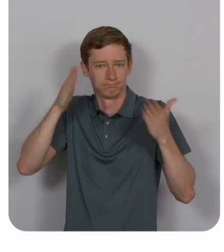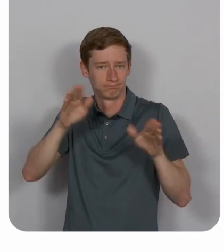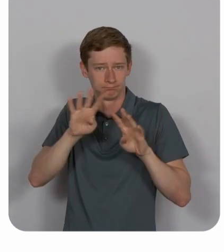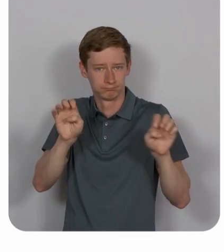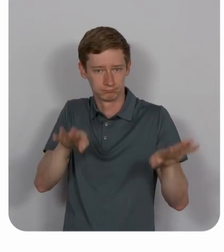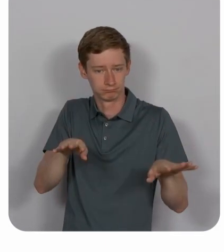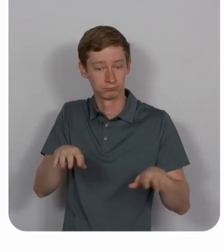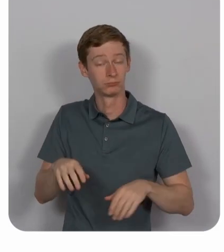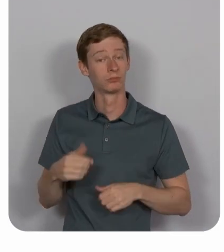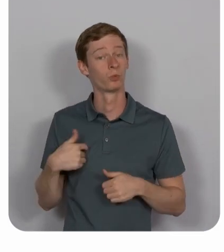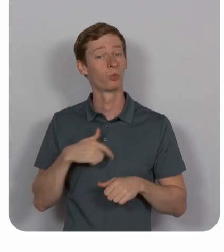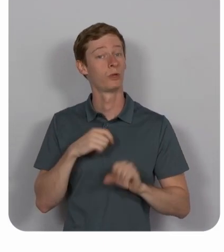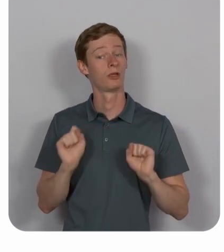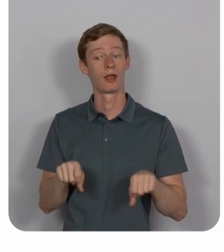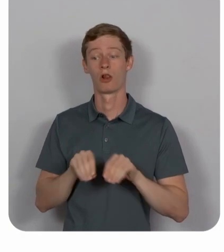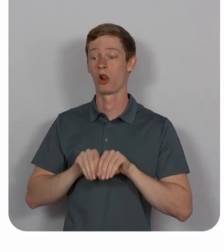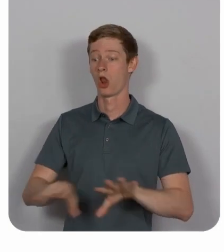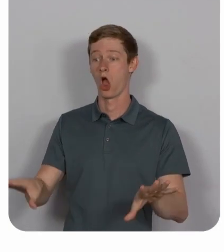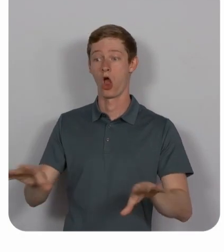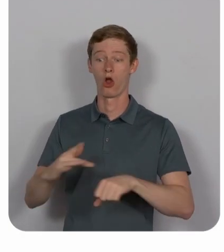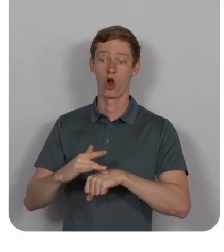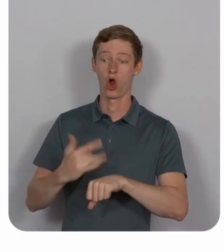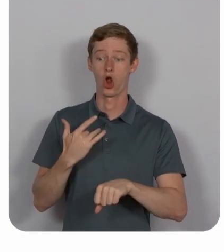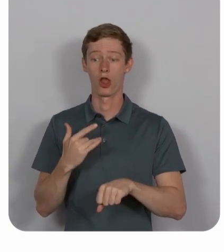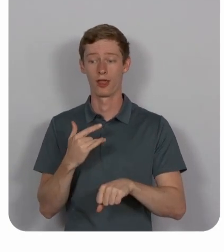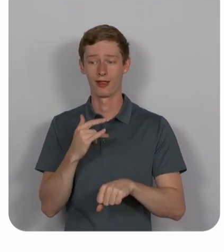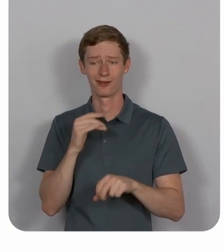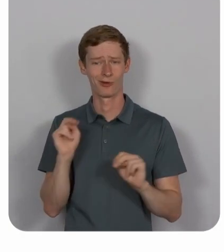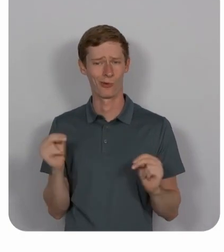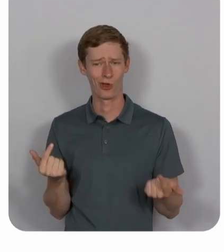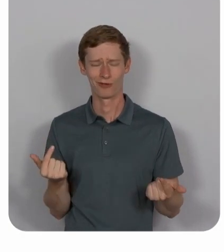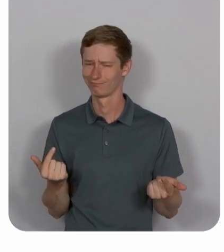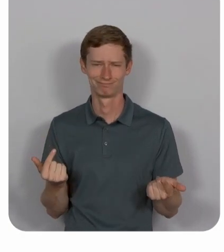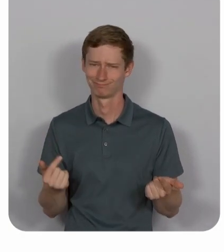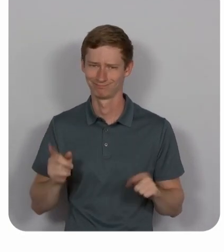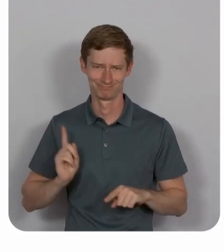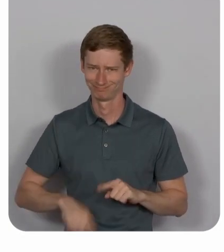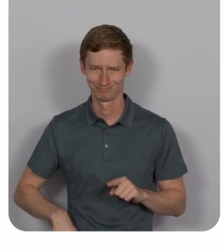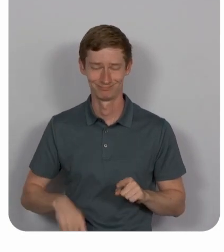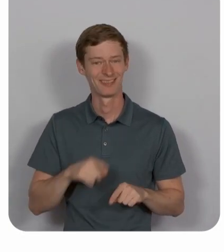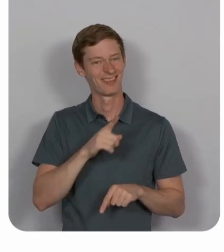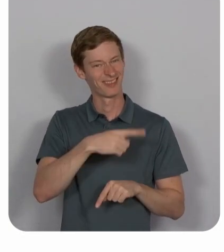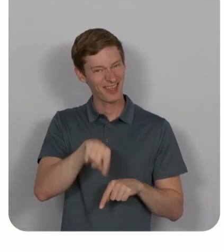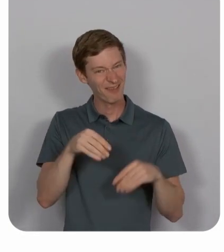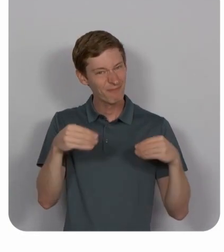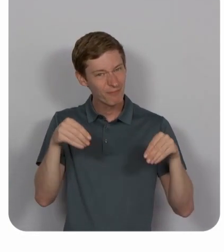And we couldn’t really launch something early that wasn’t going to work. At the end of the day, our merchants run a business and we don’t want to get in